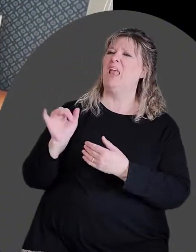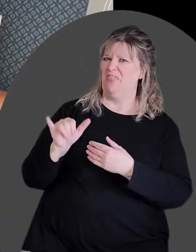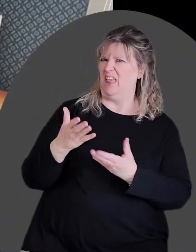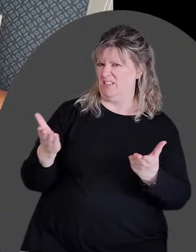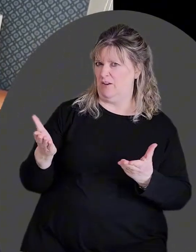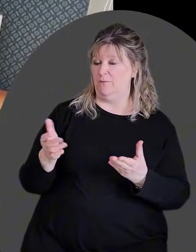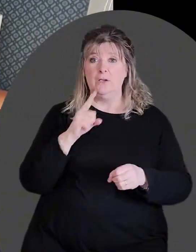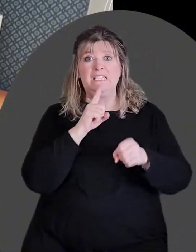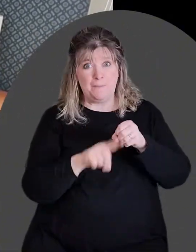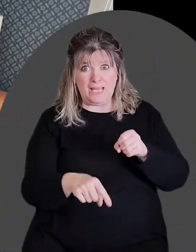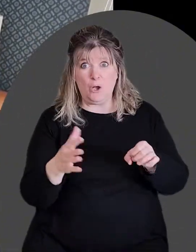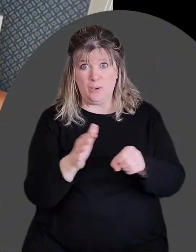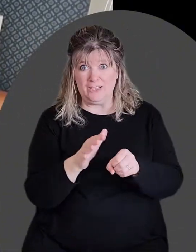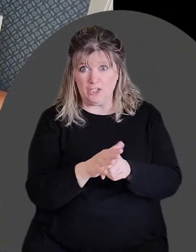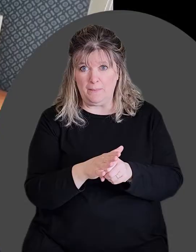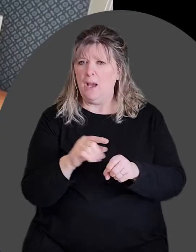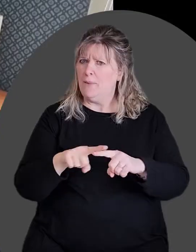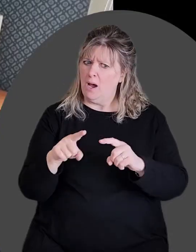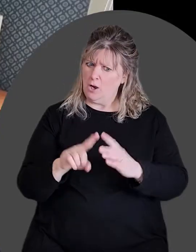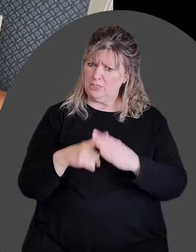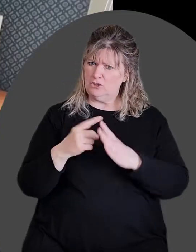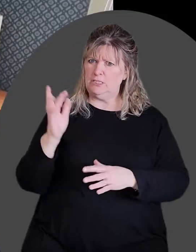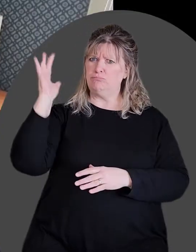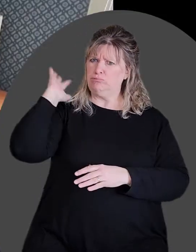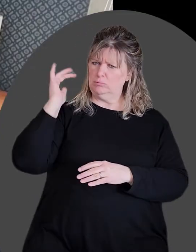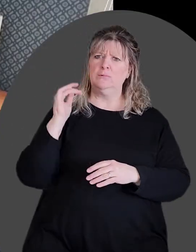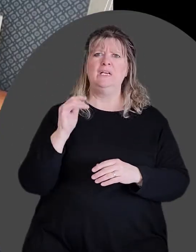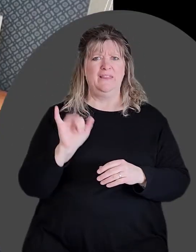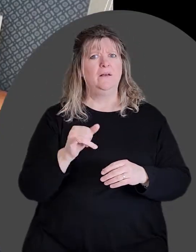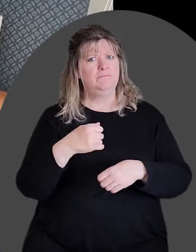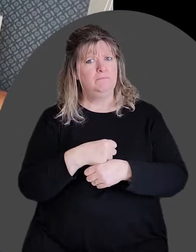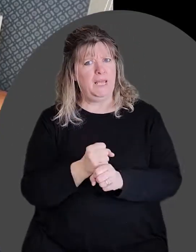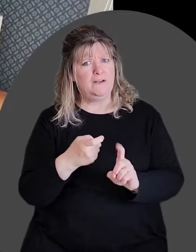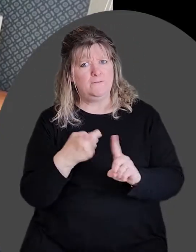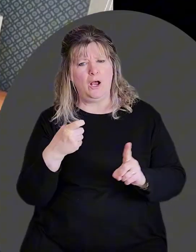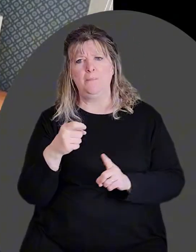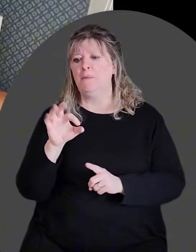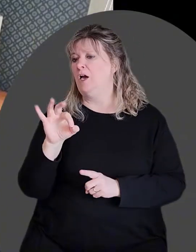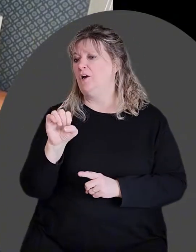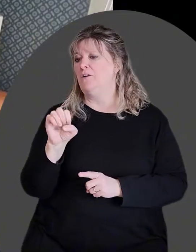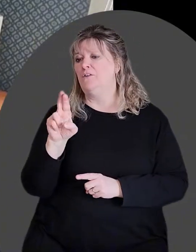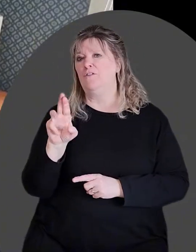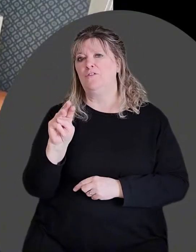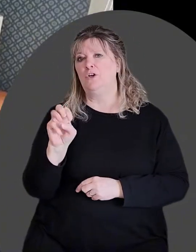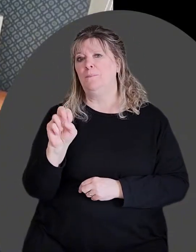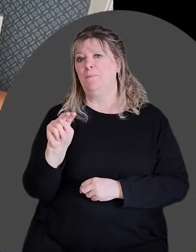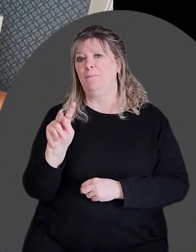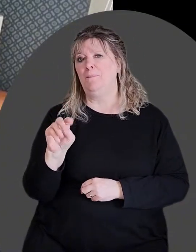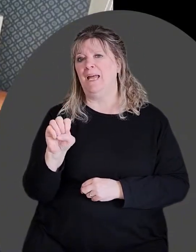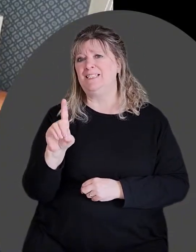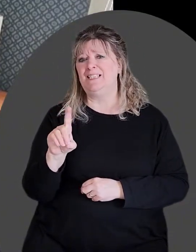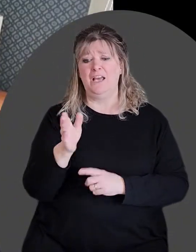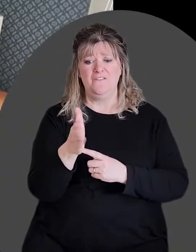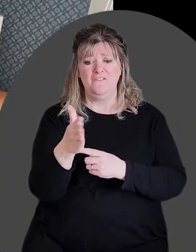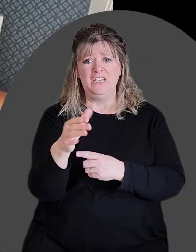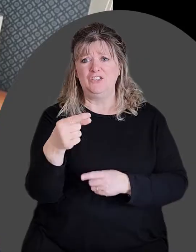tomato ketchup but originally ketchup was made from fermented fish guts yum